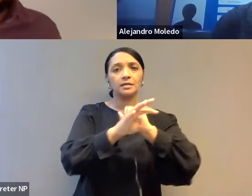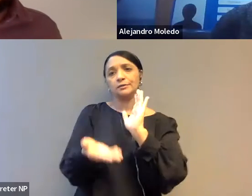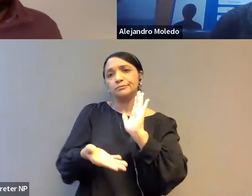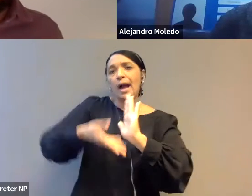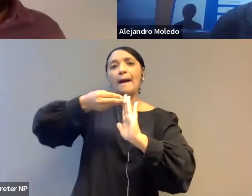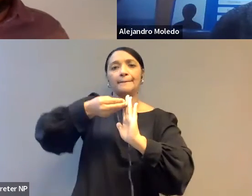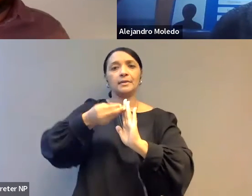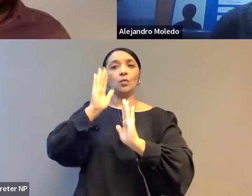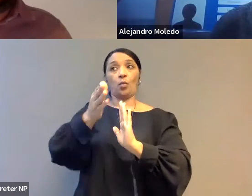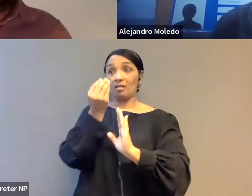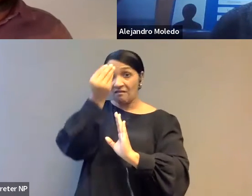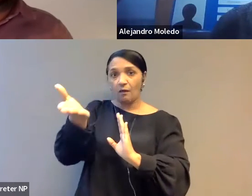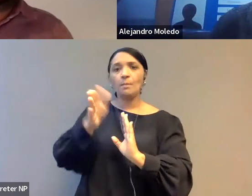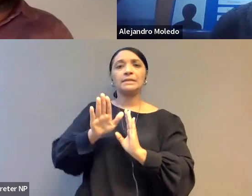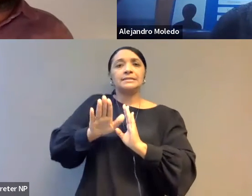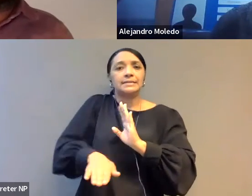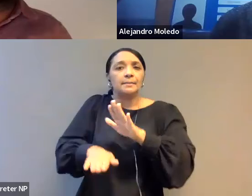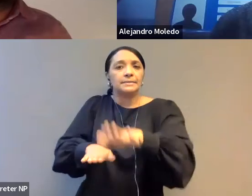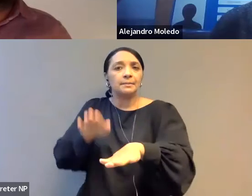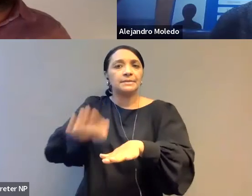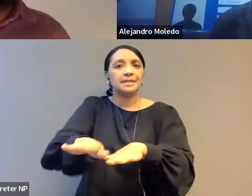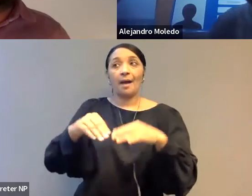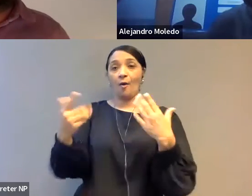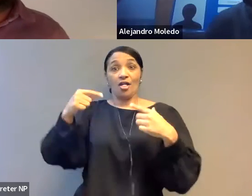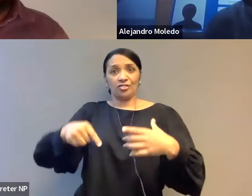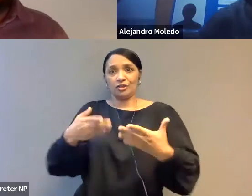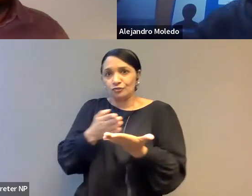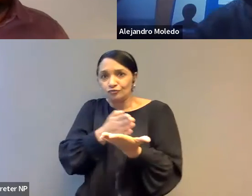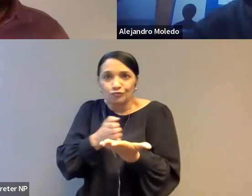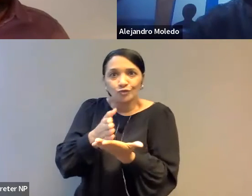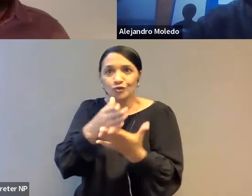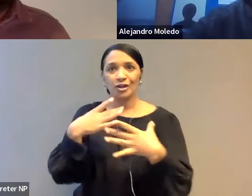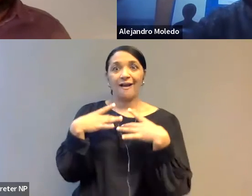on every step we take along this fascinating journey, as André put it.